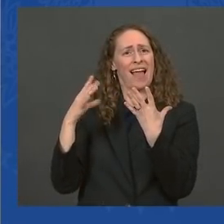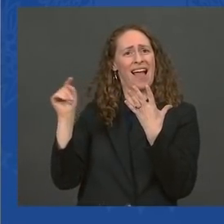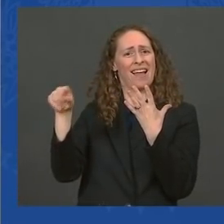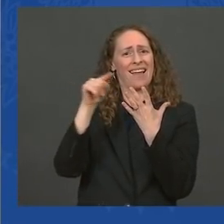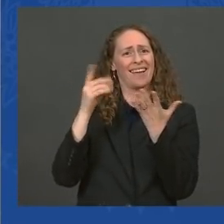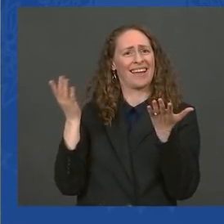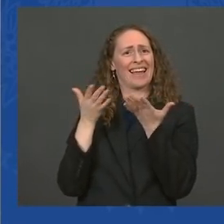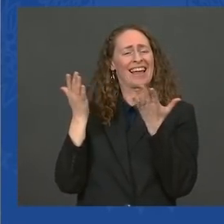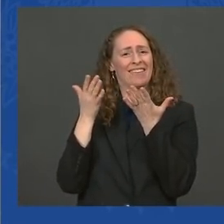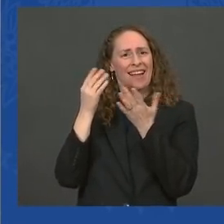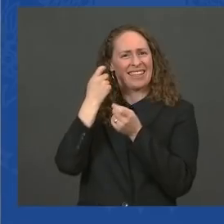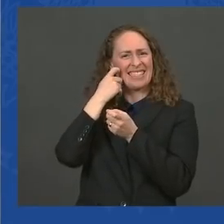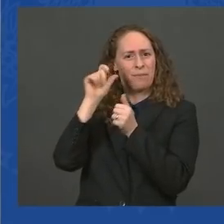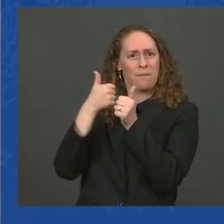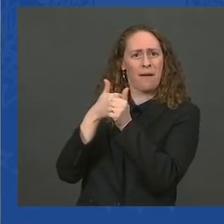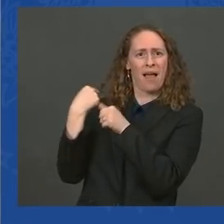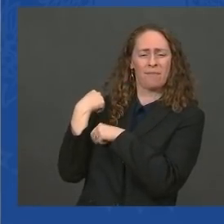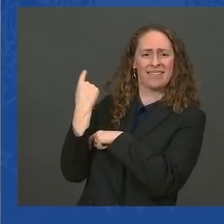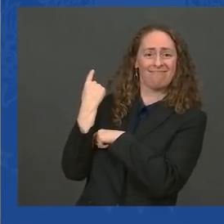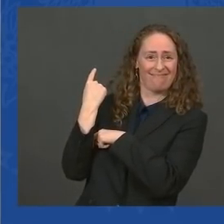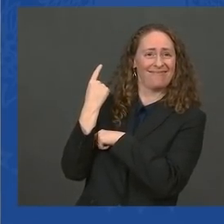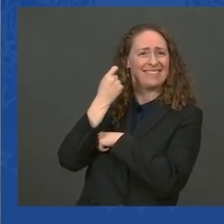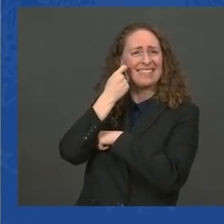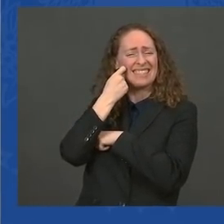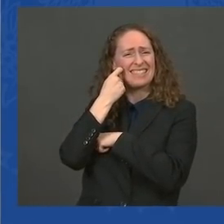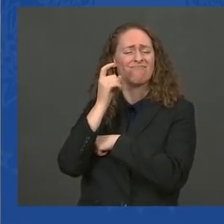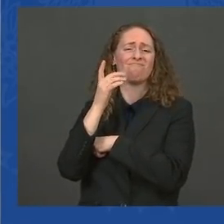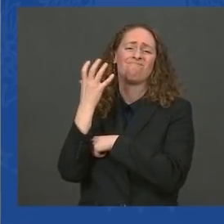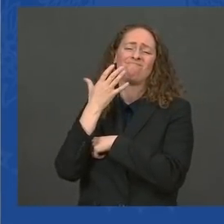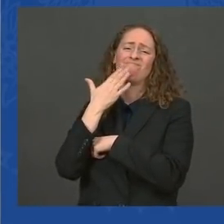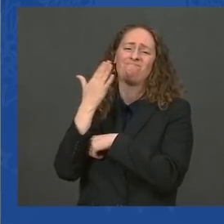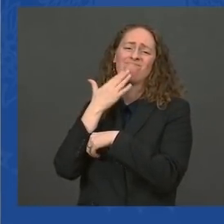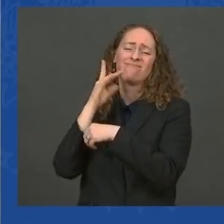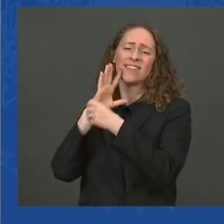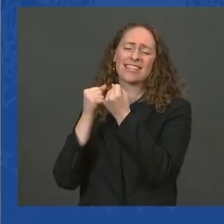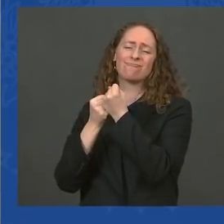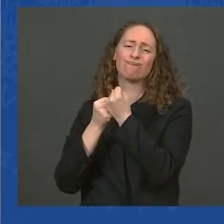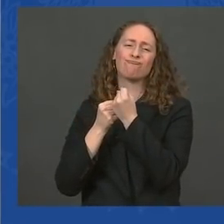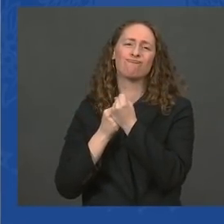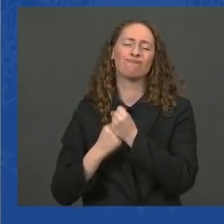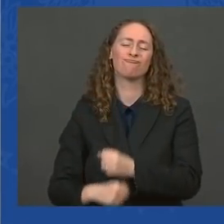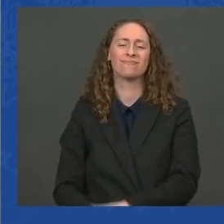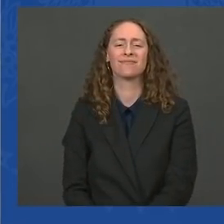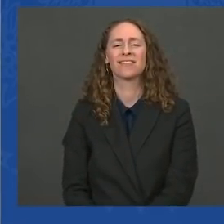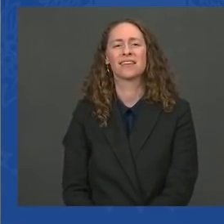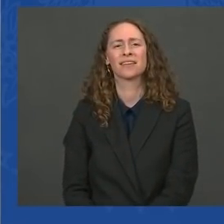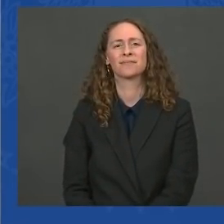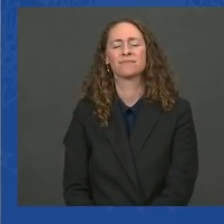All right. Here we go.